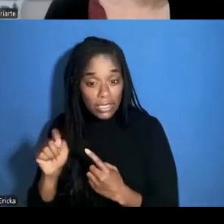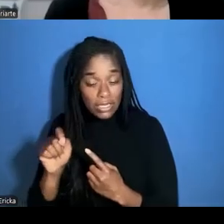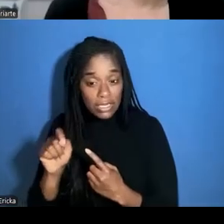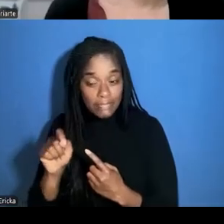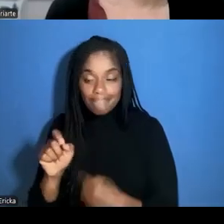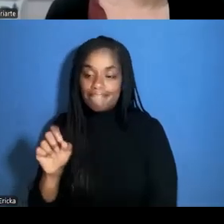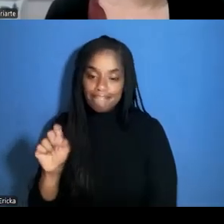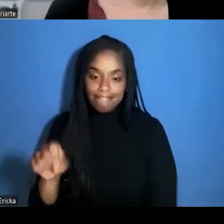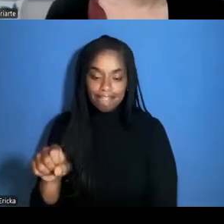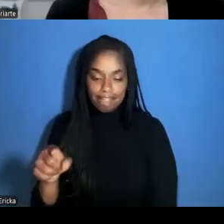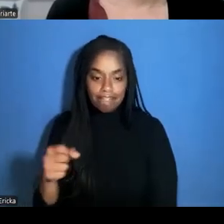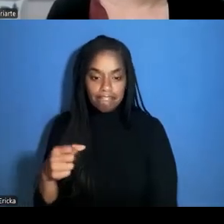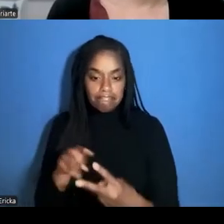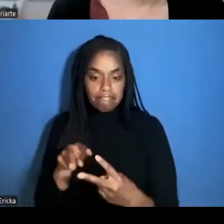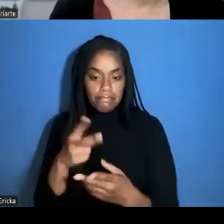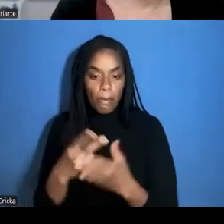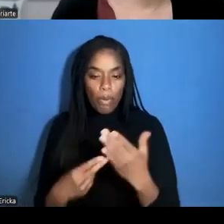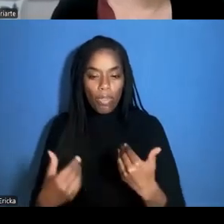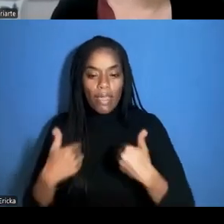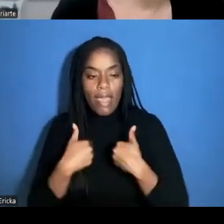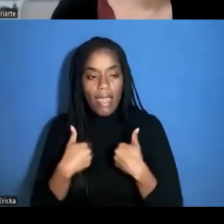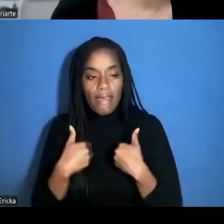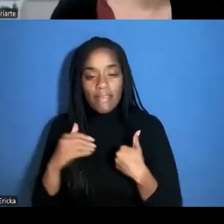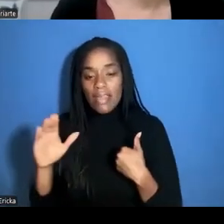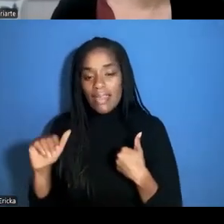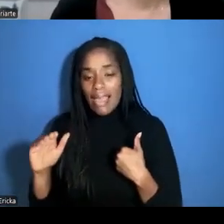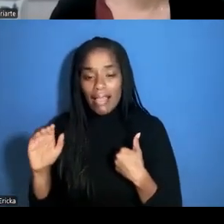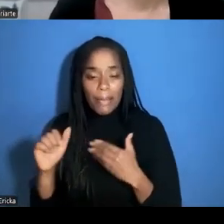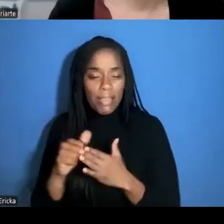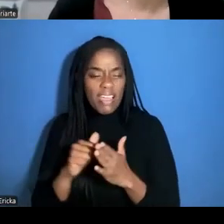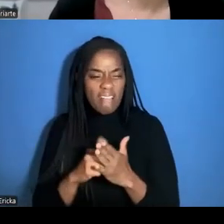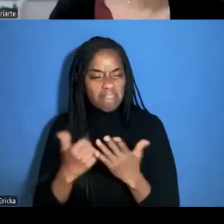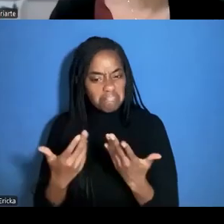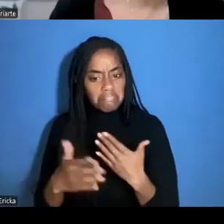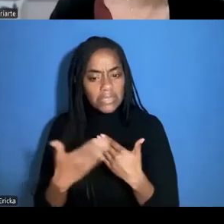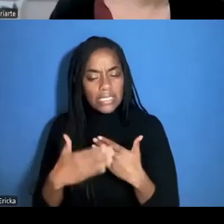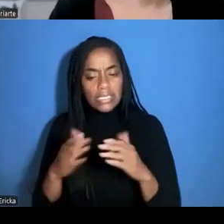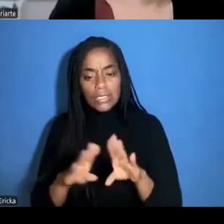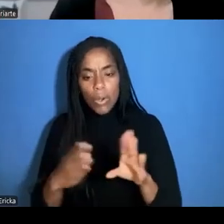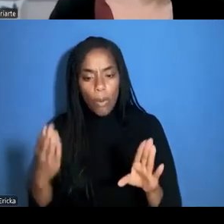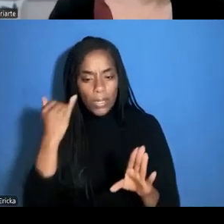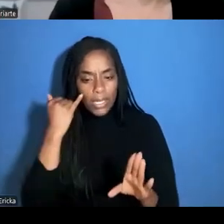The the CalAble account is relatively easy to open if you qualify for it.